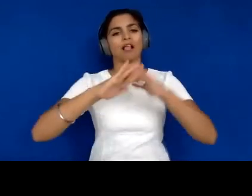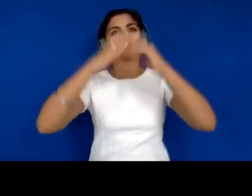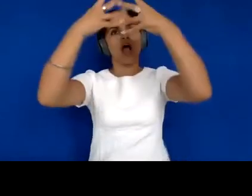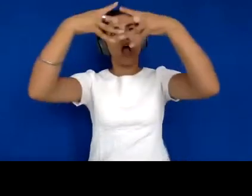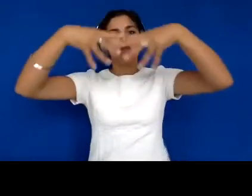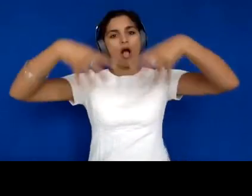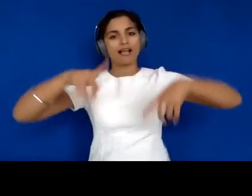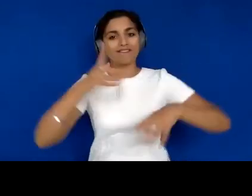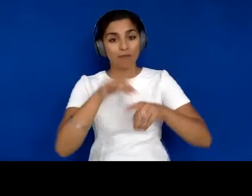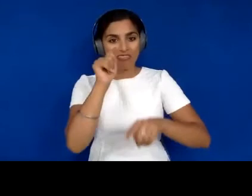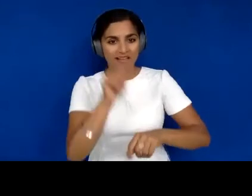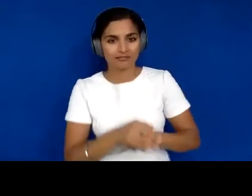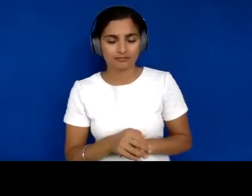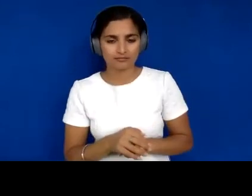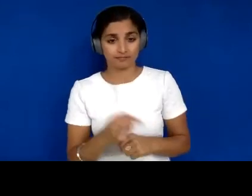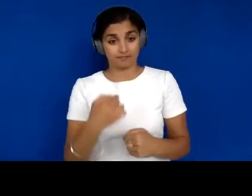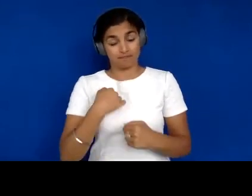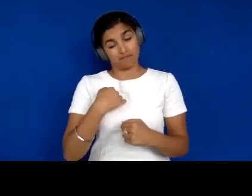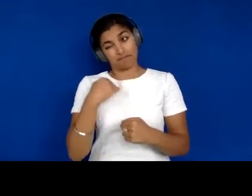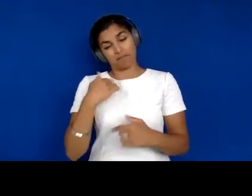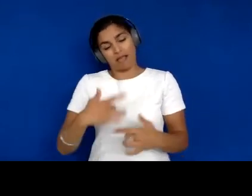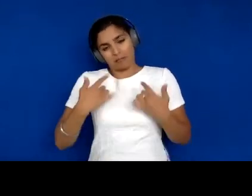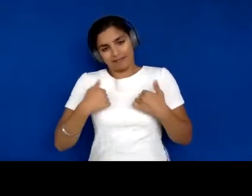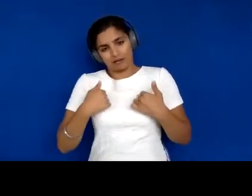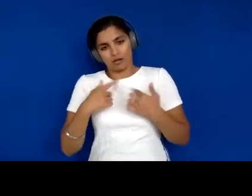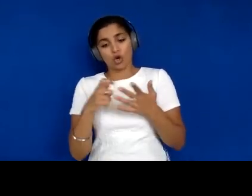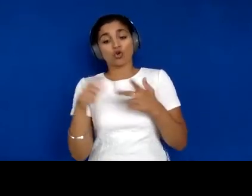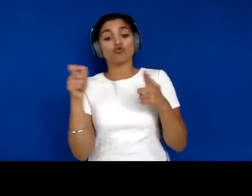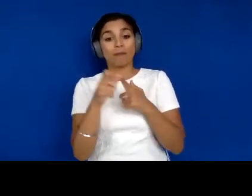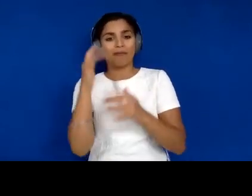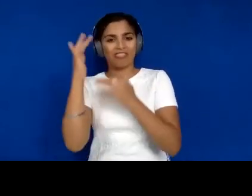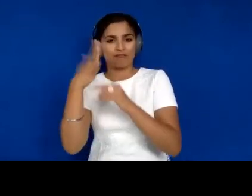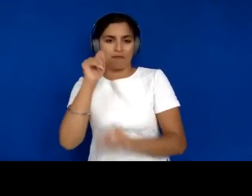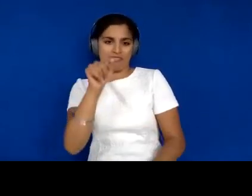this context it has prospered in my continent due to our epistemic